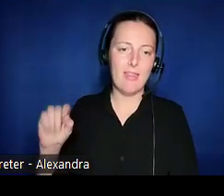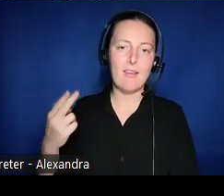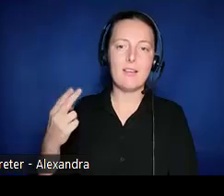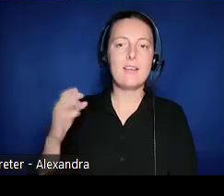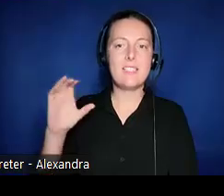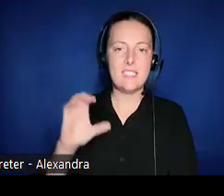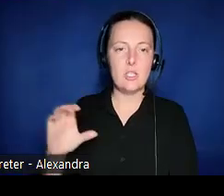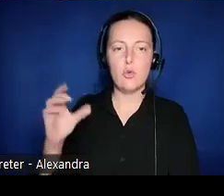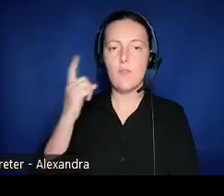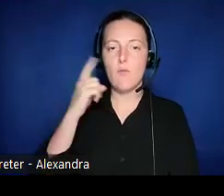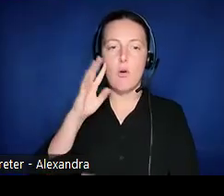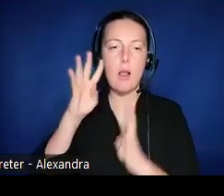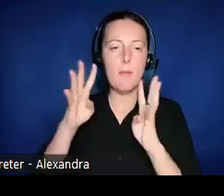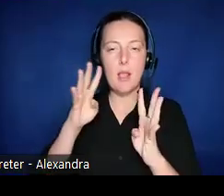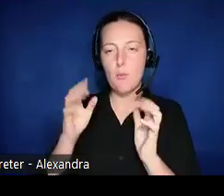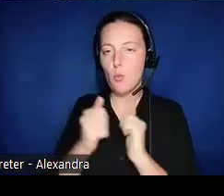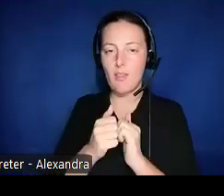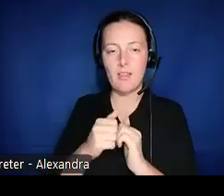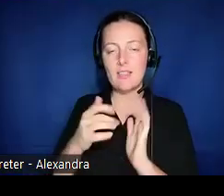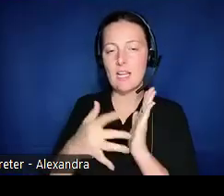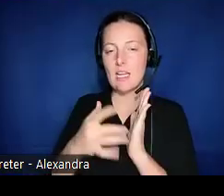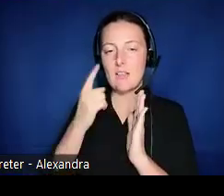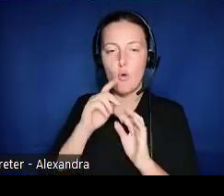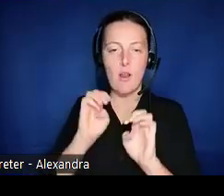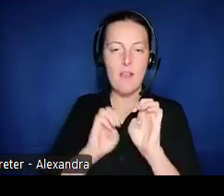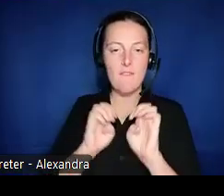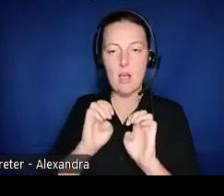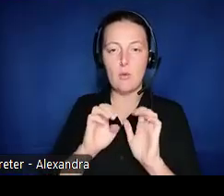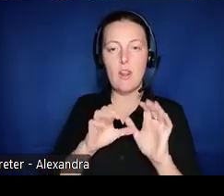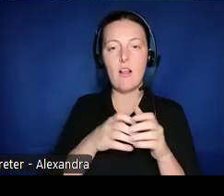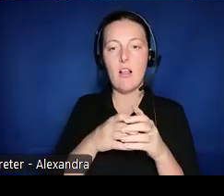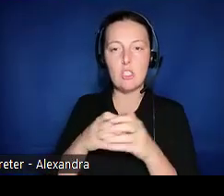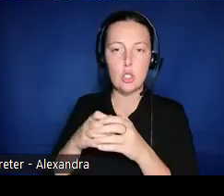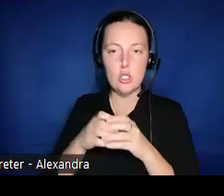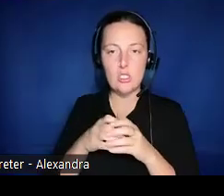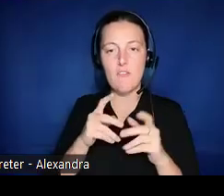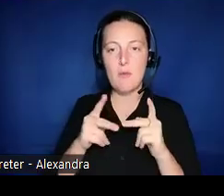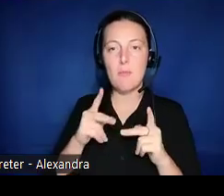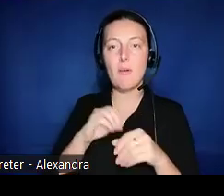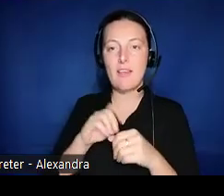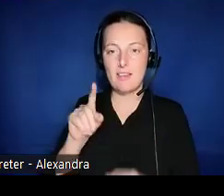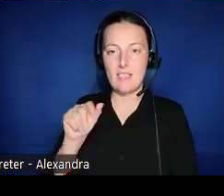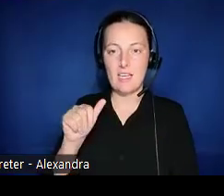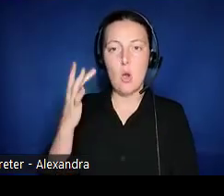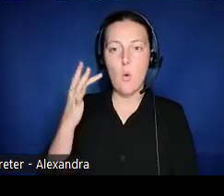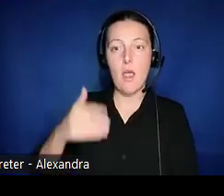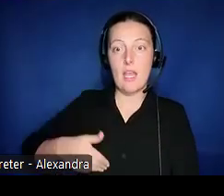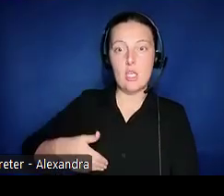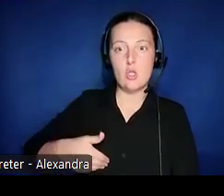people in data. Um because it was intuitive that there are forms of disease that are in the mind